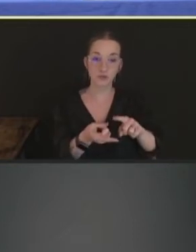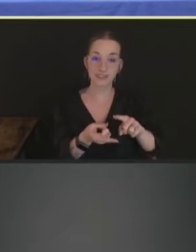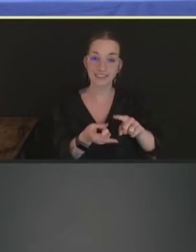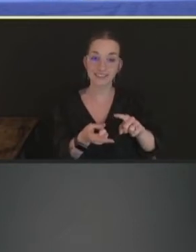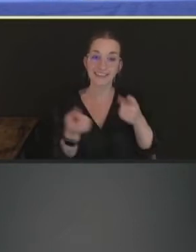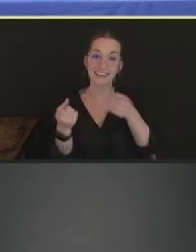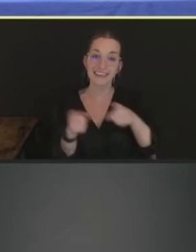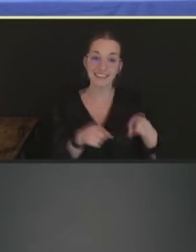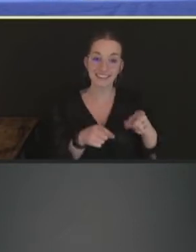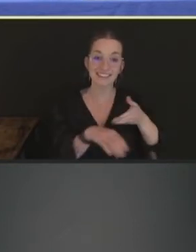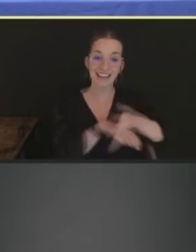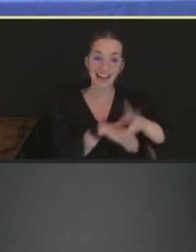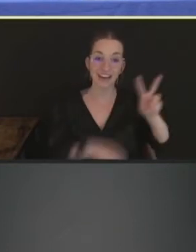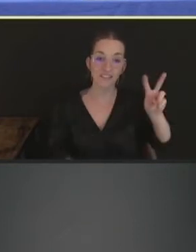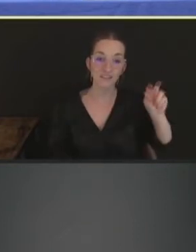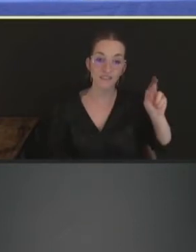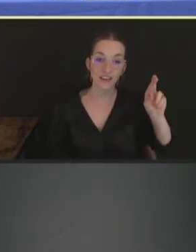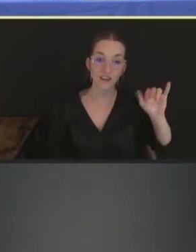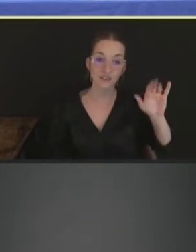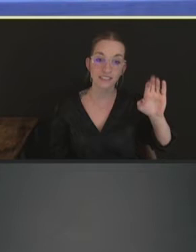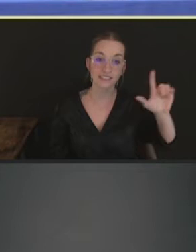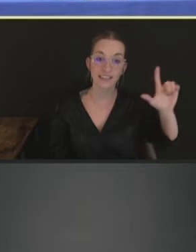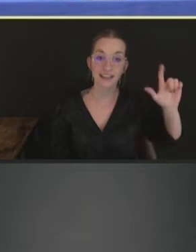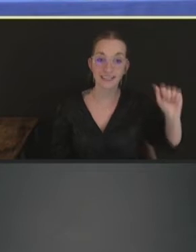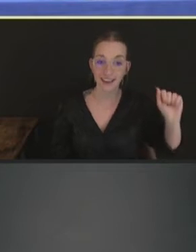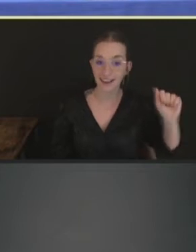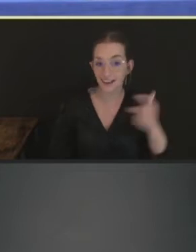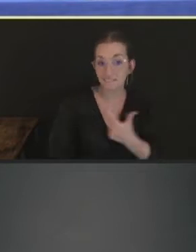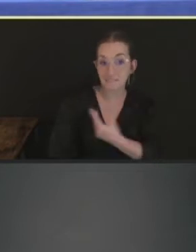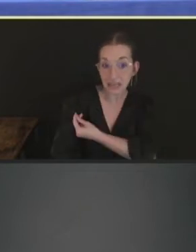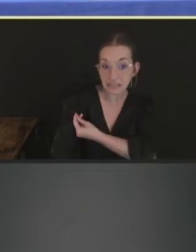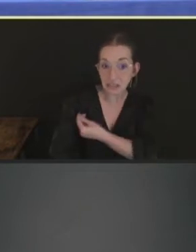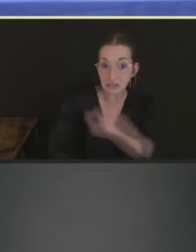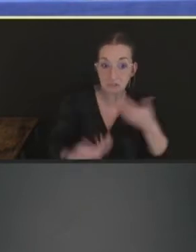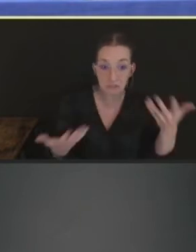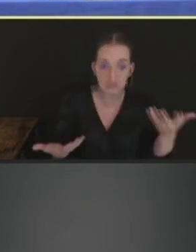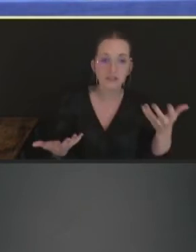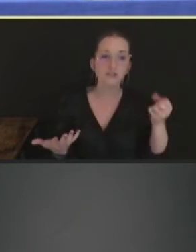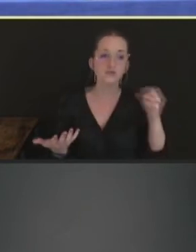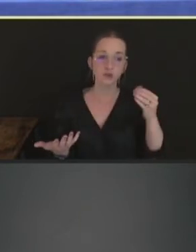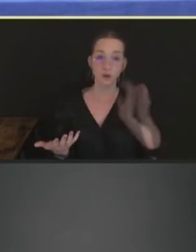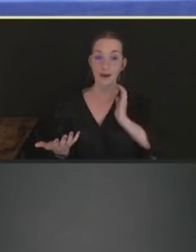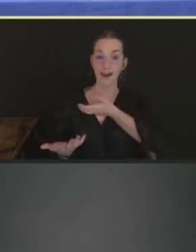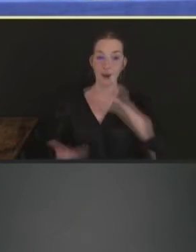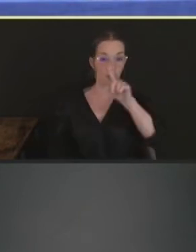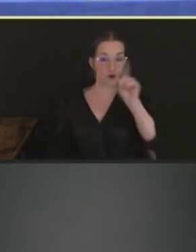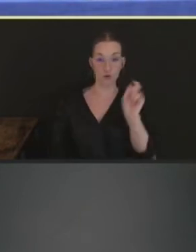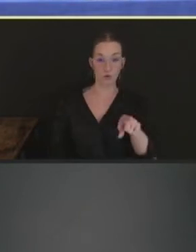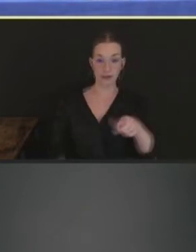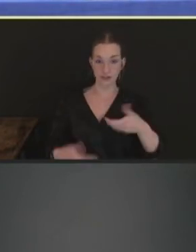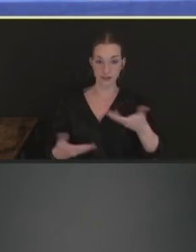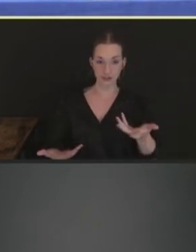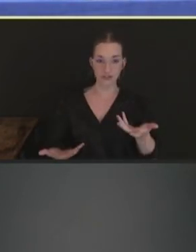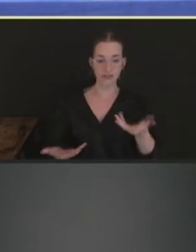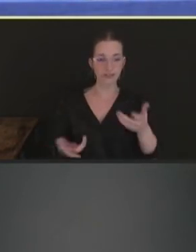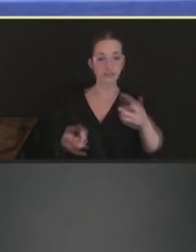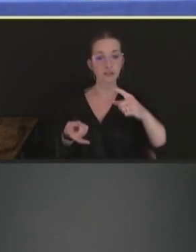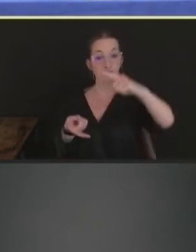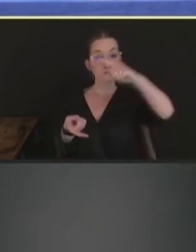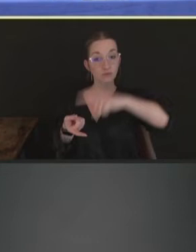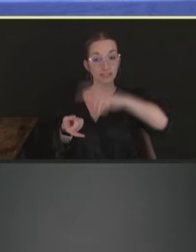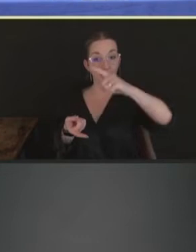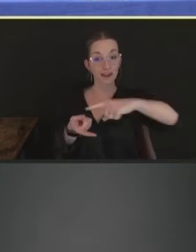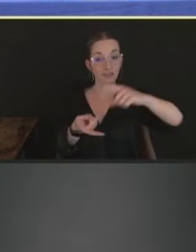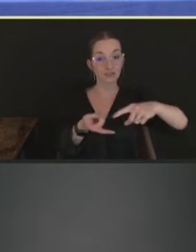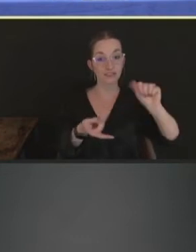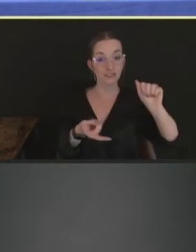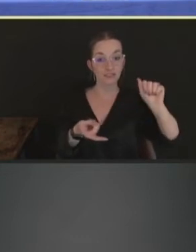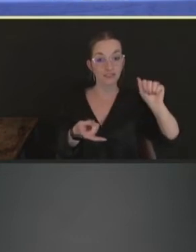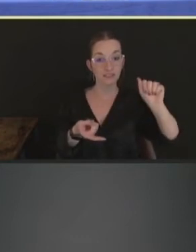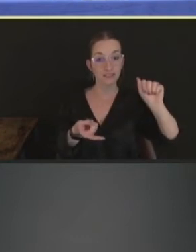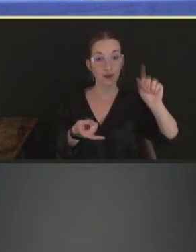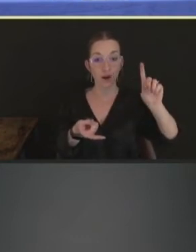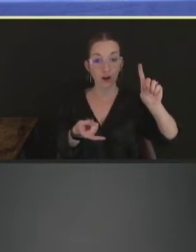So, the unanswered question then is whether the reductions in the incidence of Alzheimer's